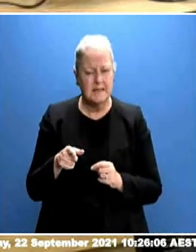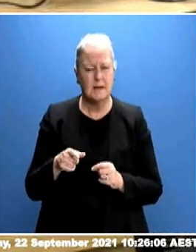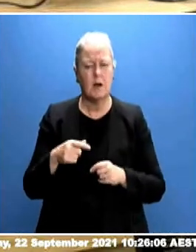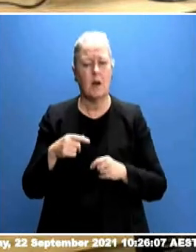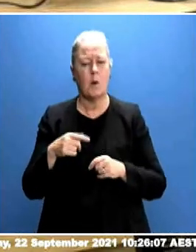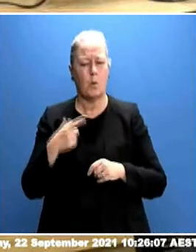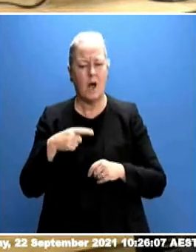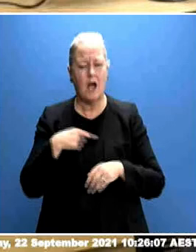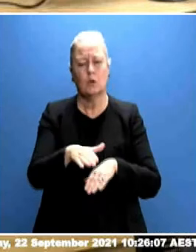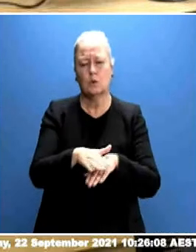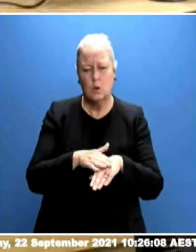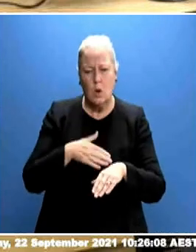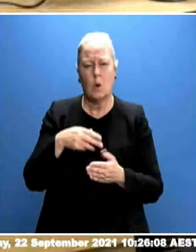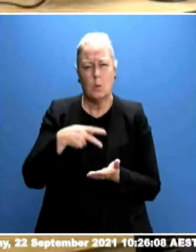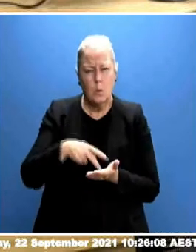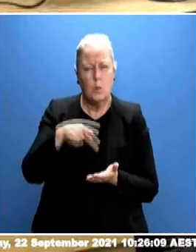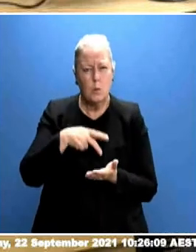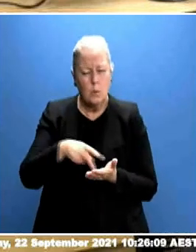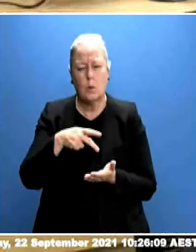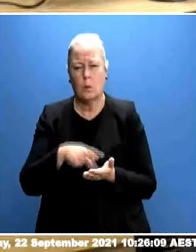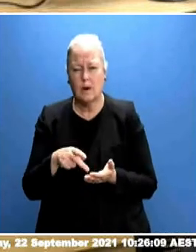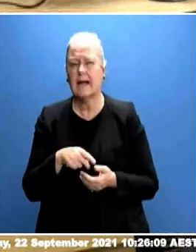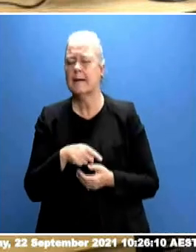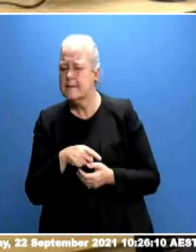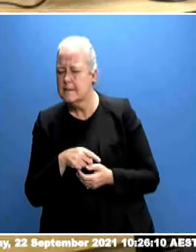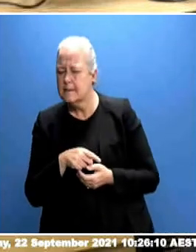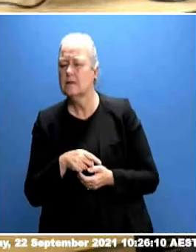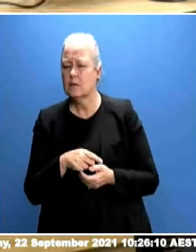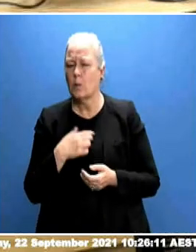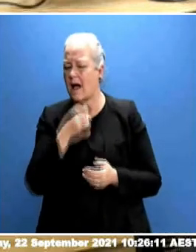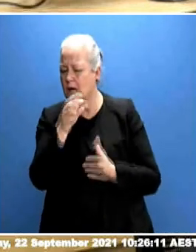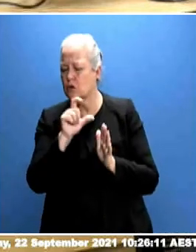and suggested I got some medical advice about it.